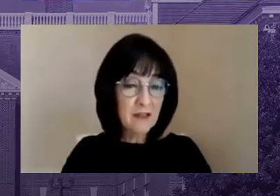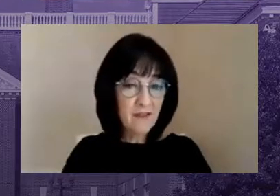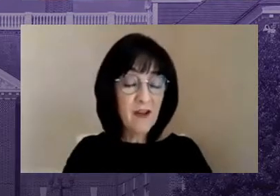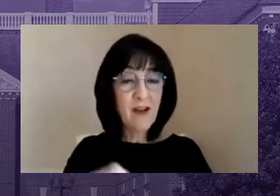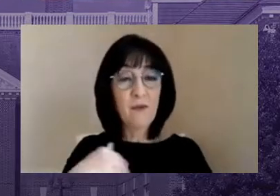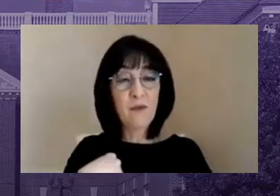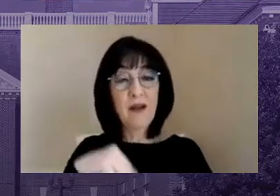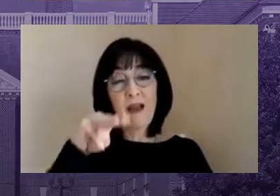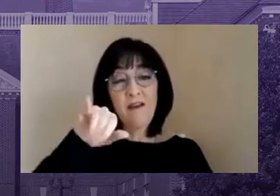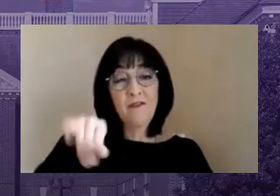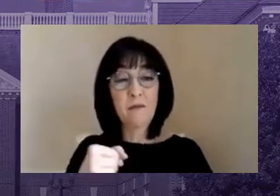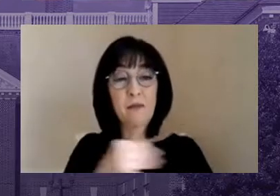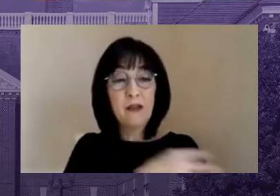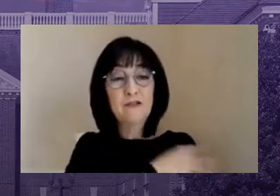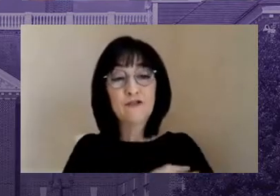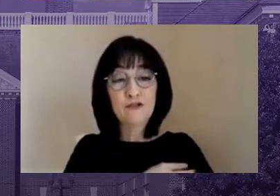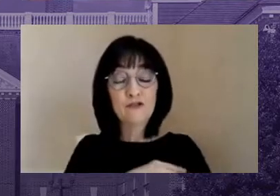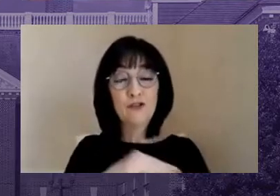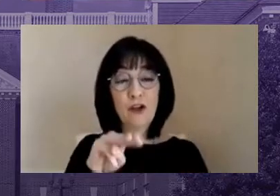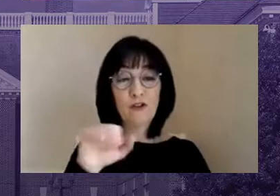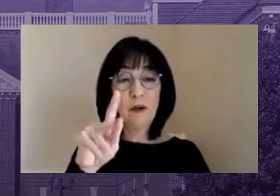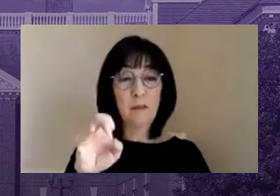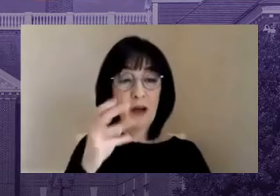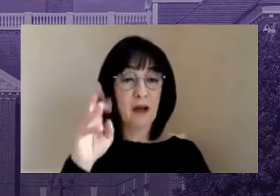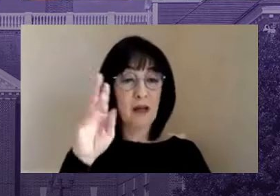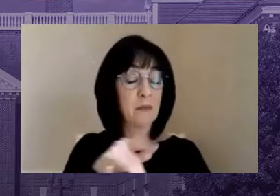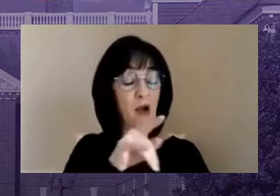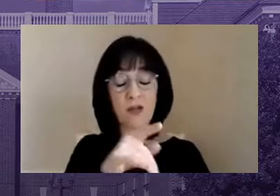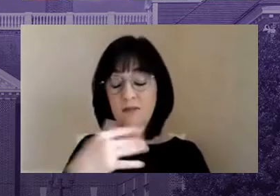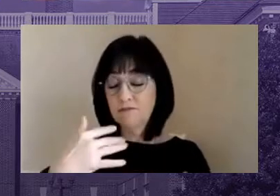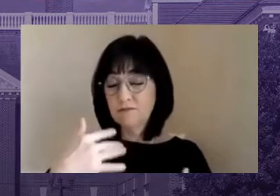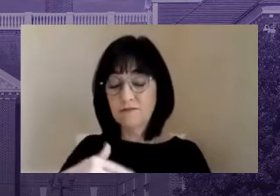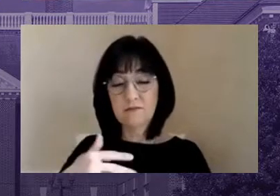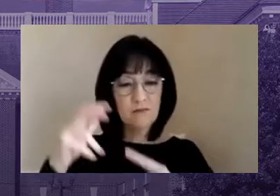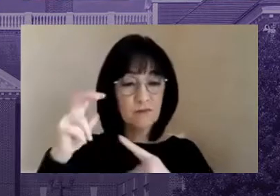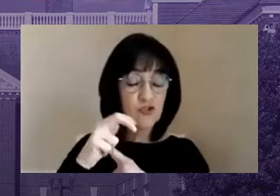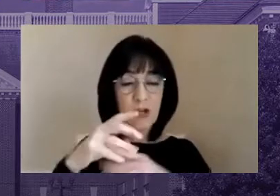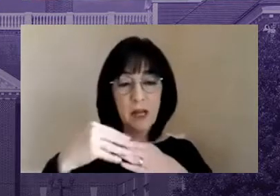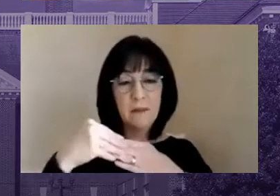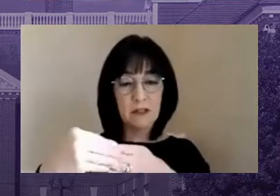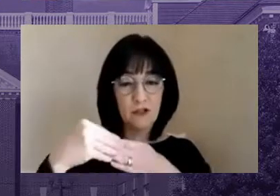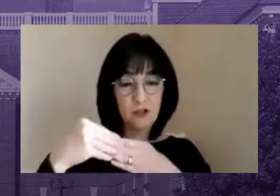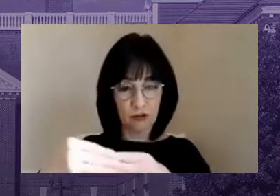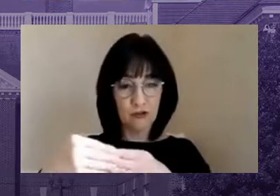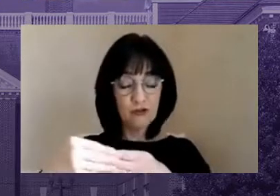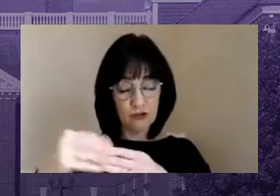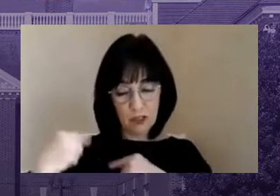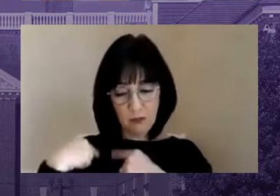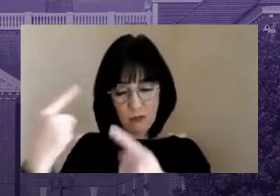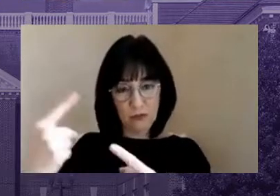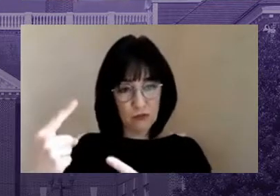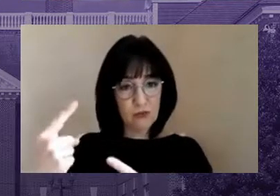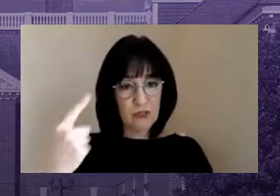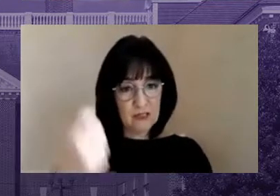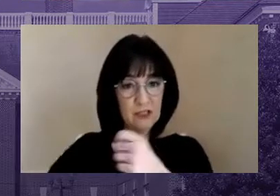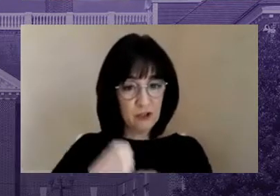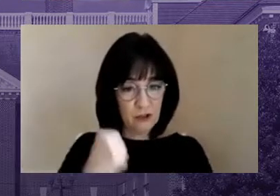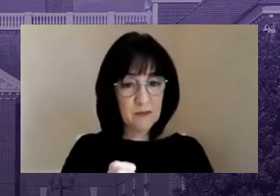minute ago, tremendous leadership there at the guard. During this past year. Dr. Susan Bunting,